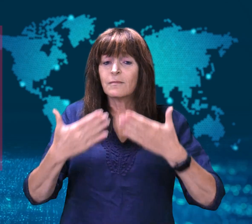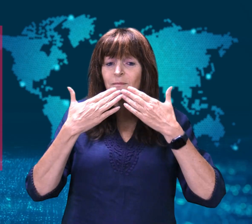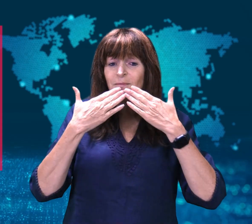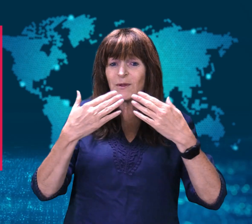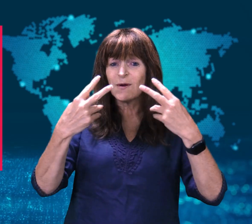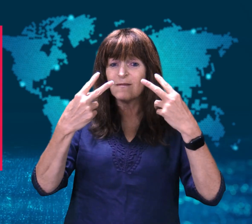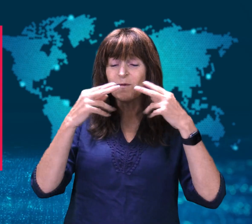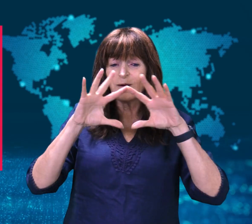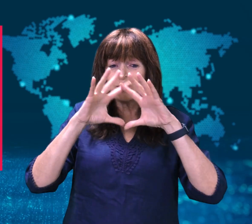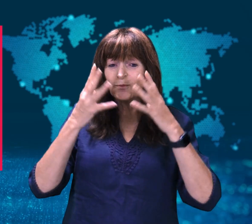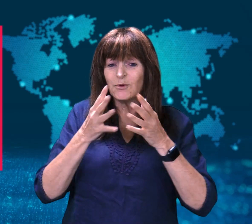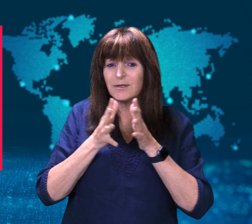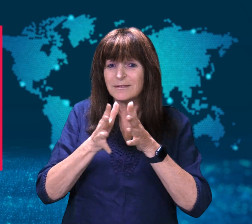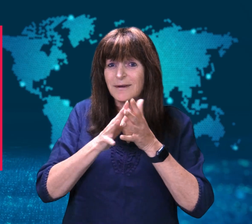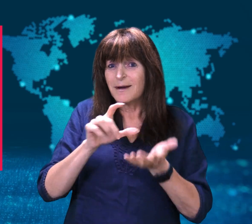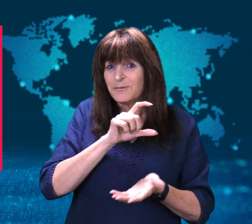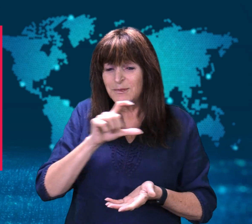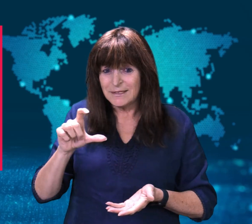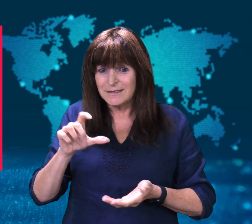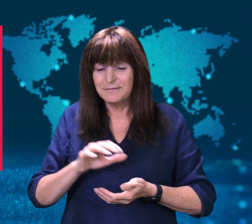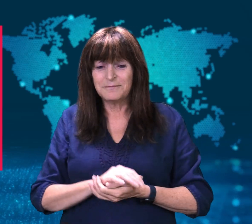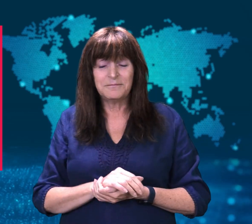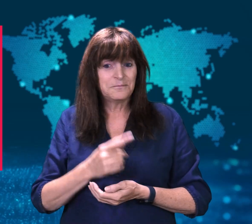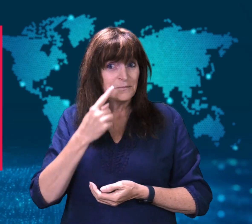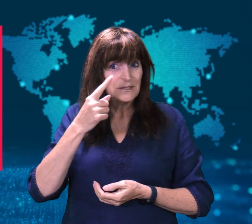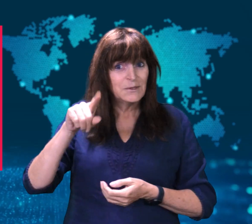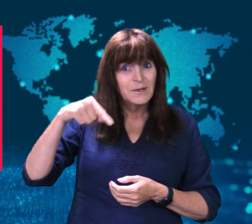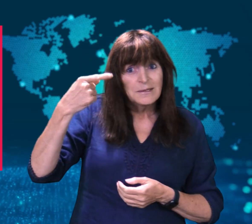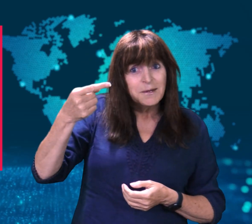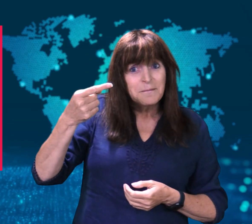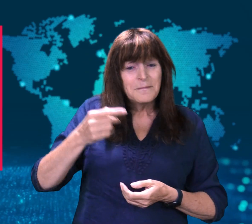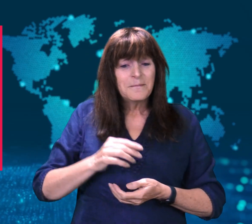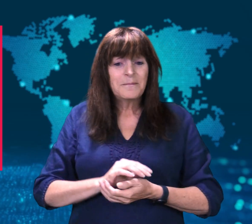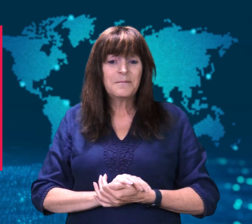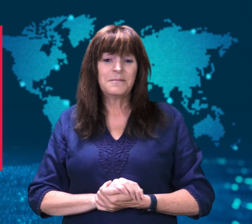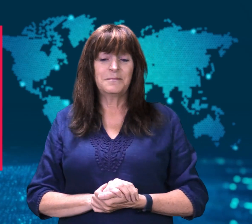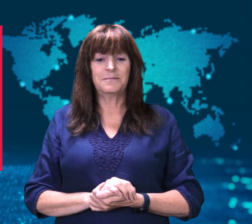Thank you for watching WorldSign Week and see you next time!